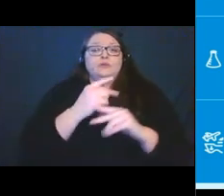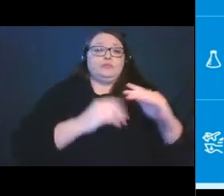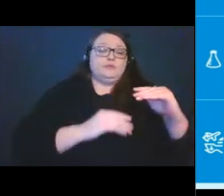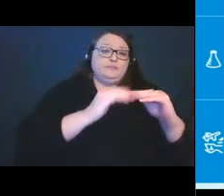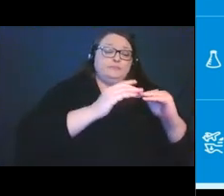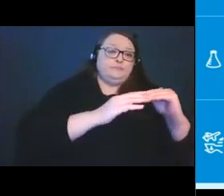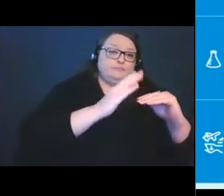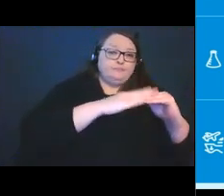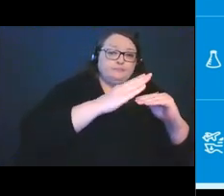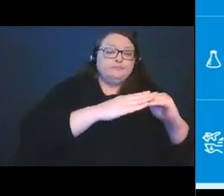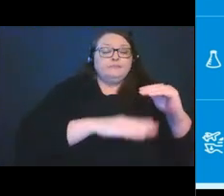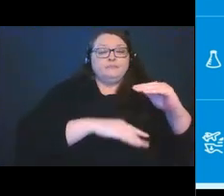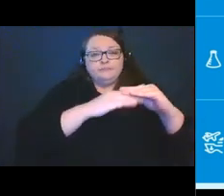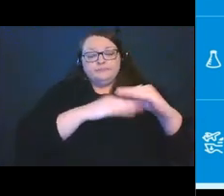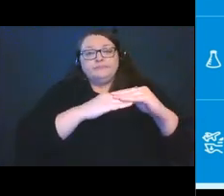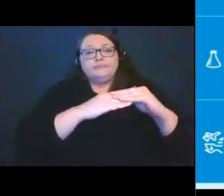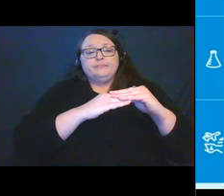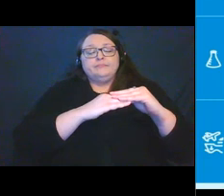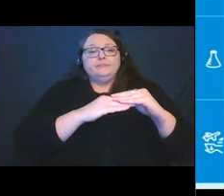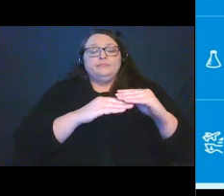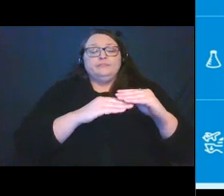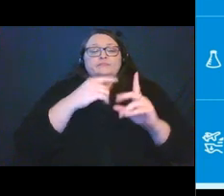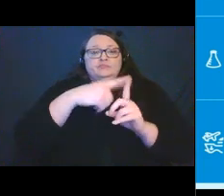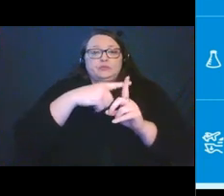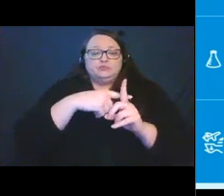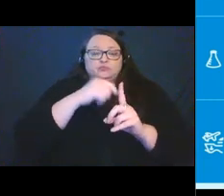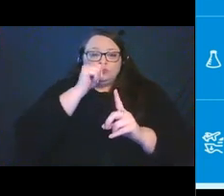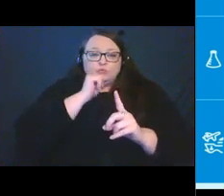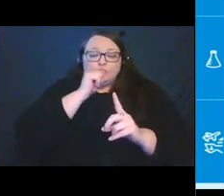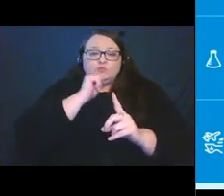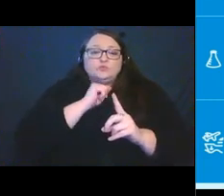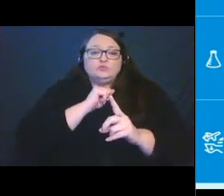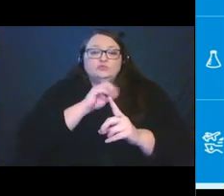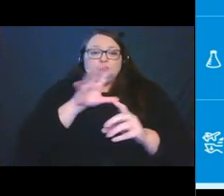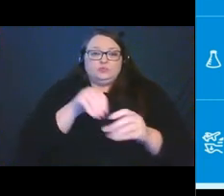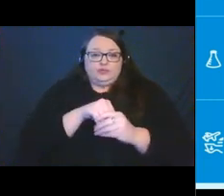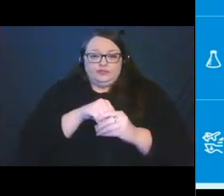about 3,100 individual stations across the country that have high quality climate data which have